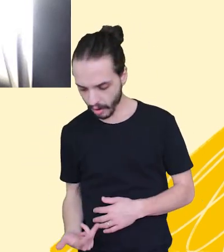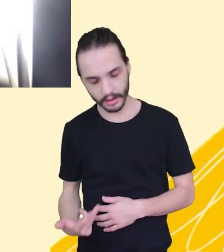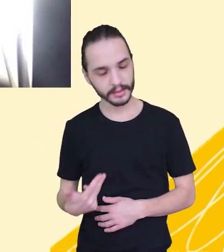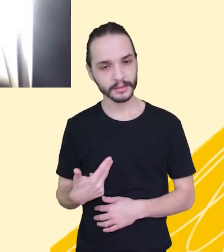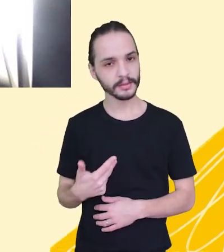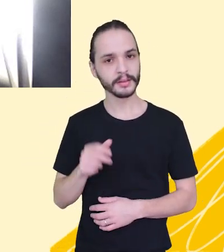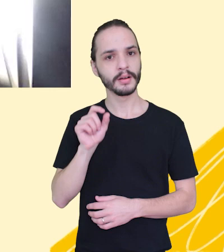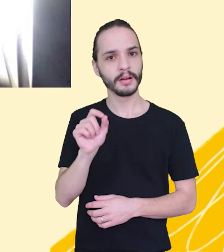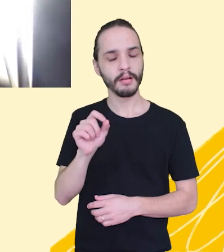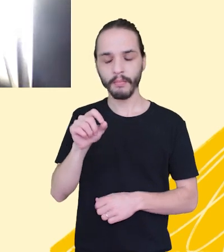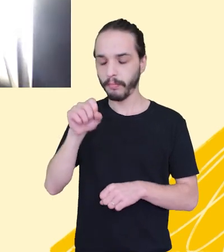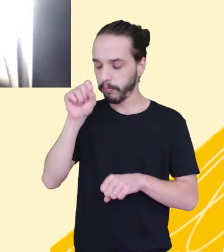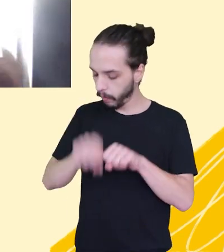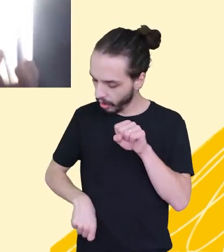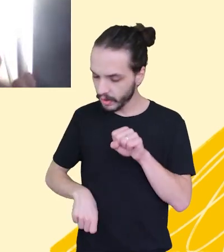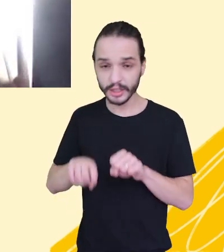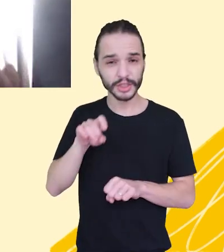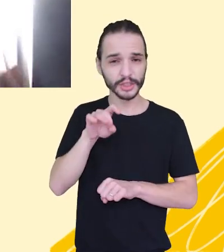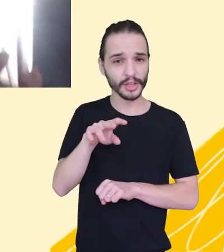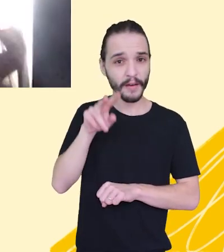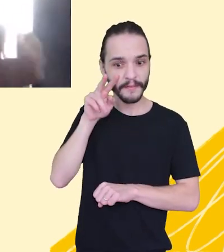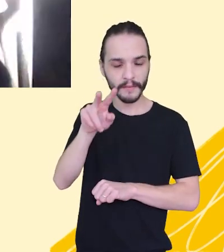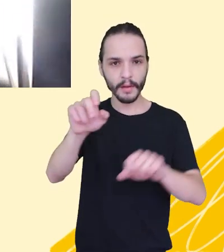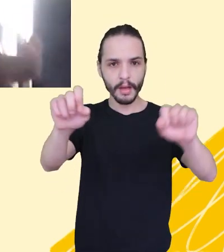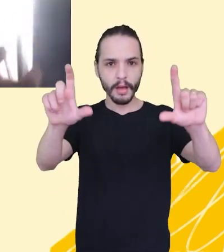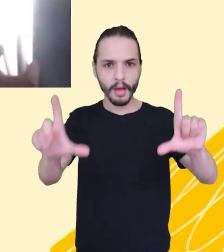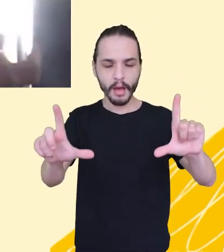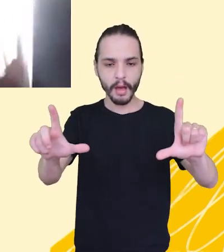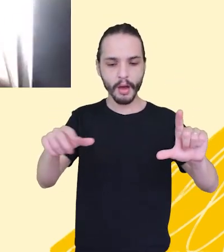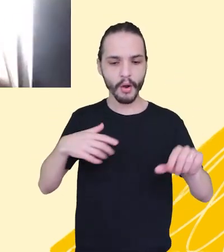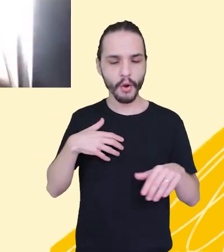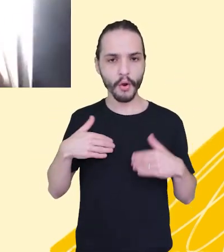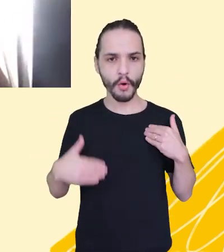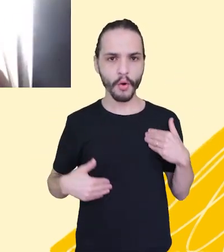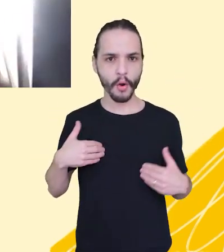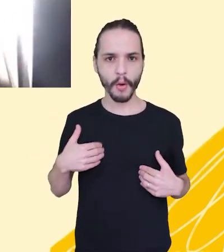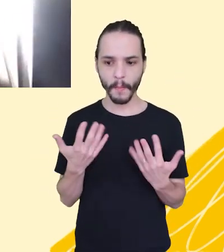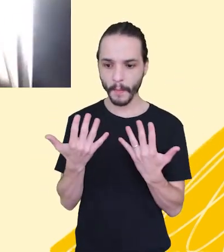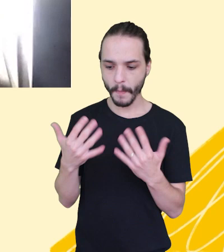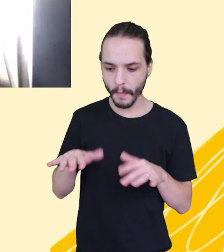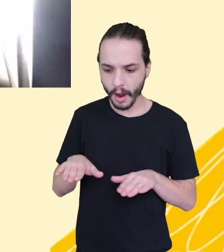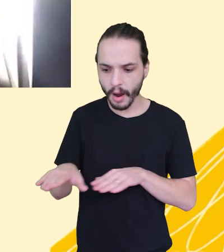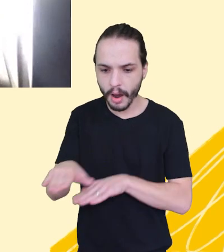and then we see just his body and we see the hands of the other person of the policeman carrying him.